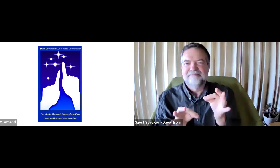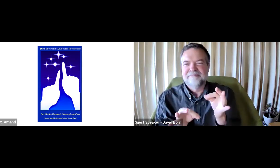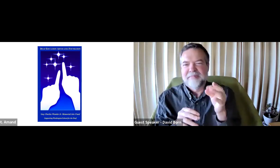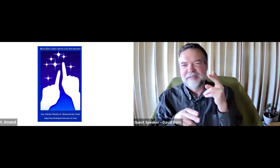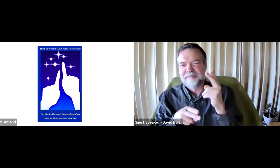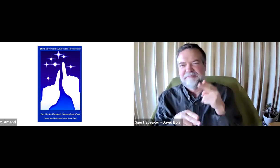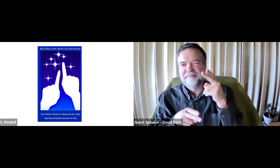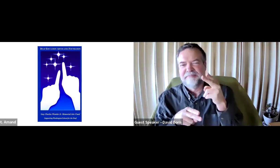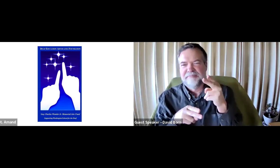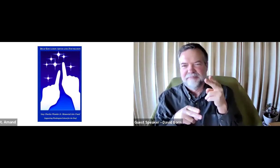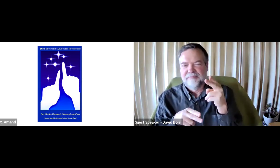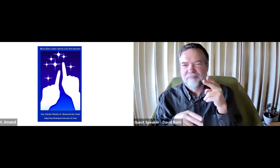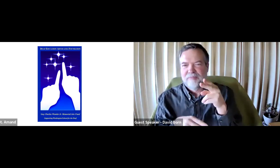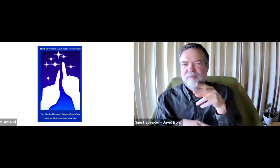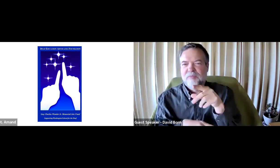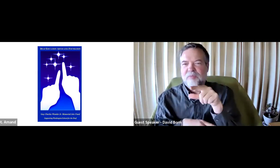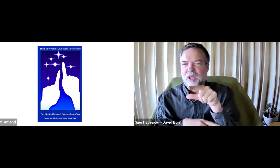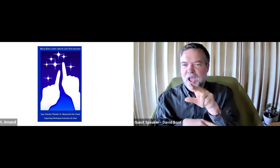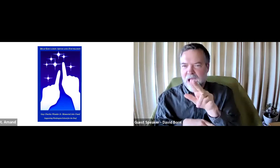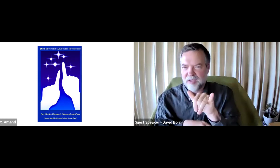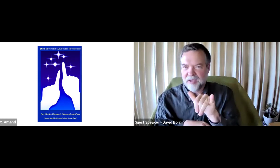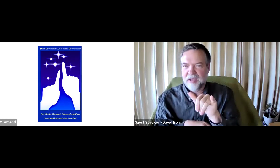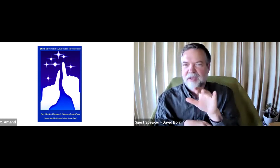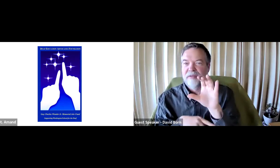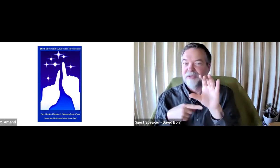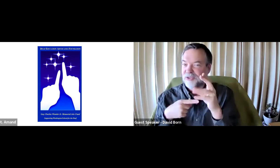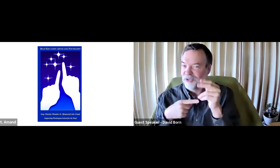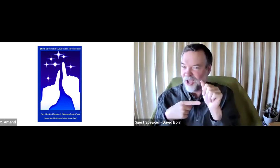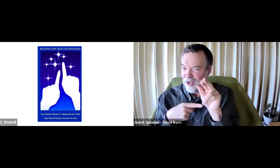you know, Jeanine, Ed, and I had a meeting to talk about it.